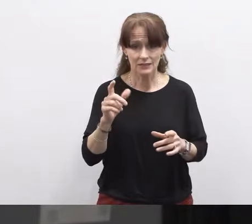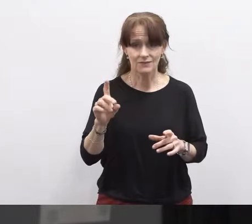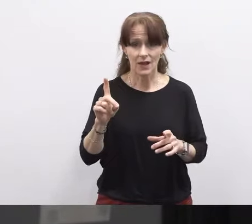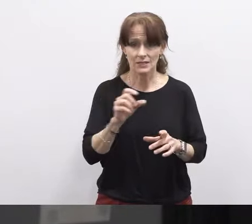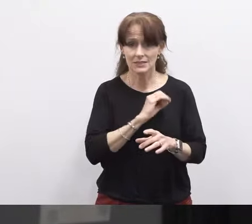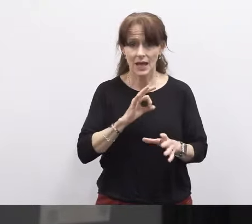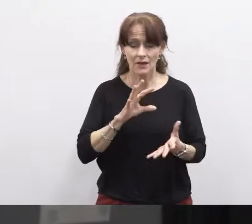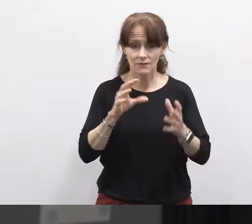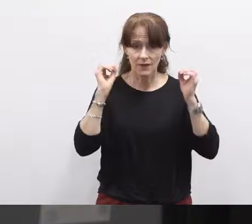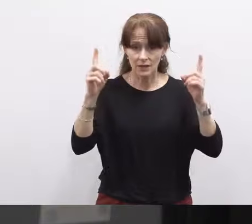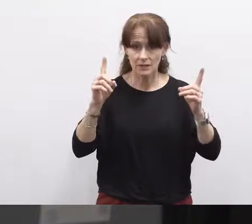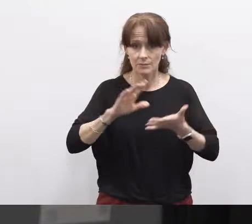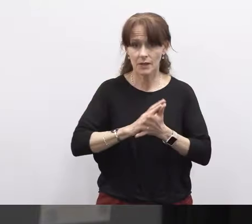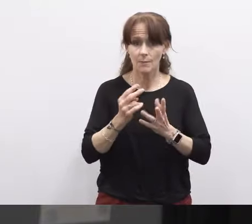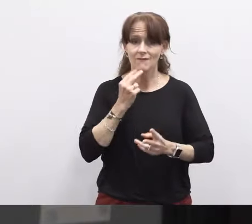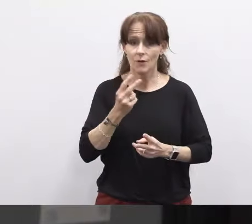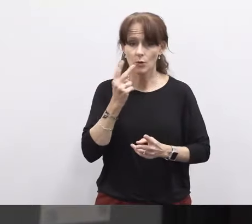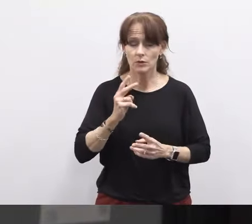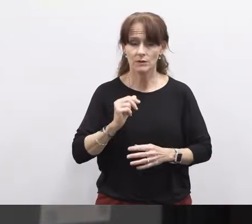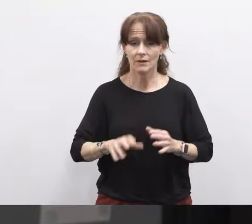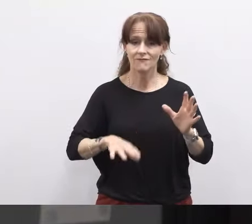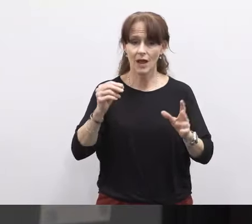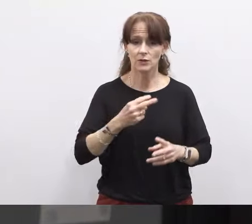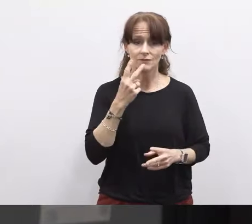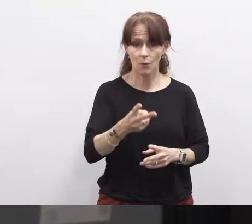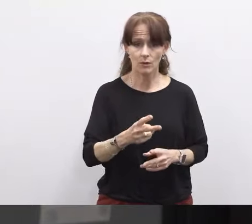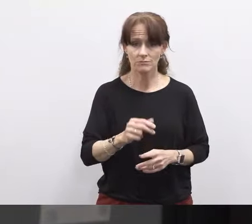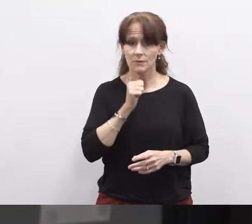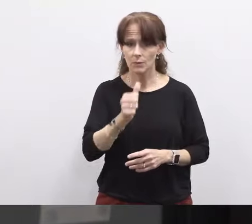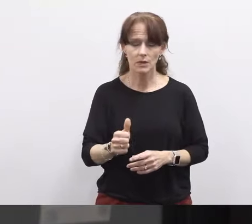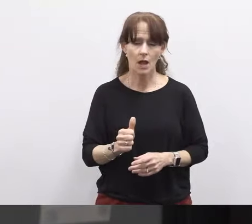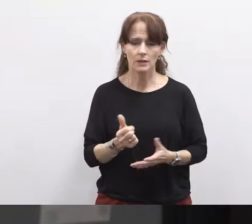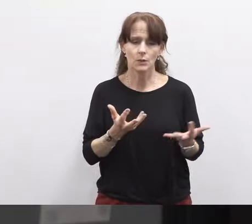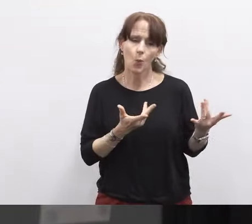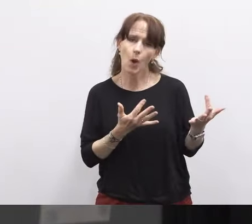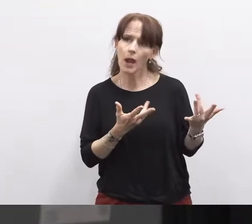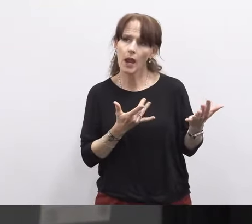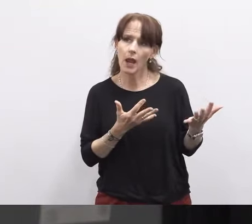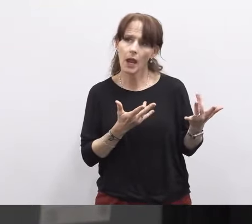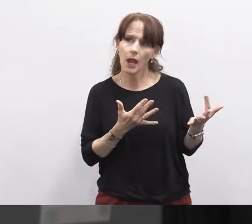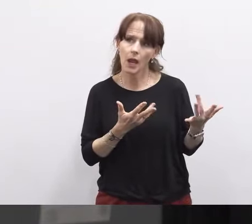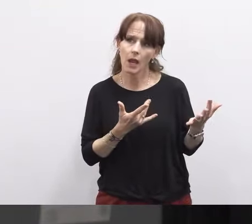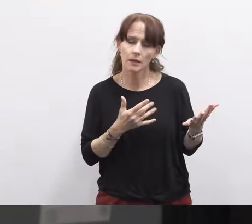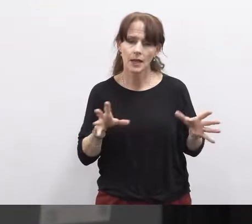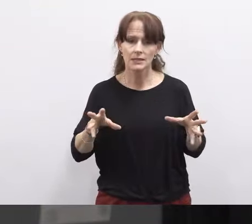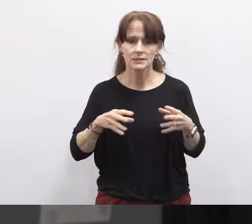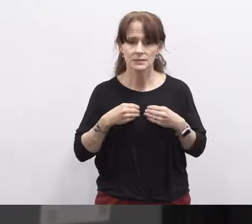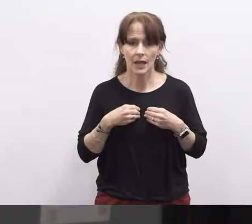it's becoming vocal, it's found its voice and it will no longer just sit by idly and accept those platitudes.